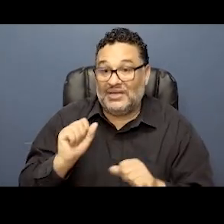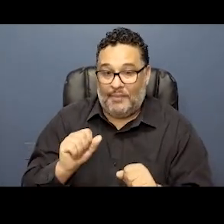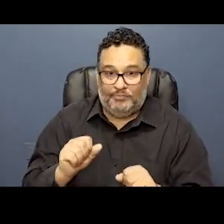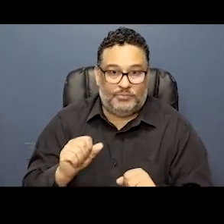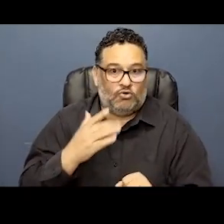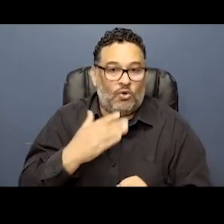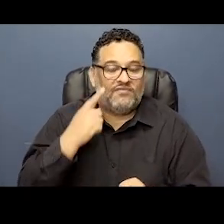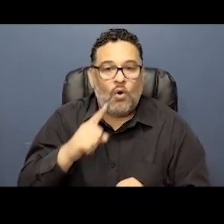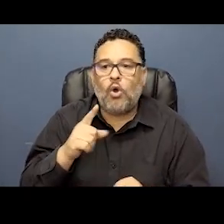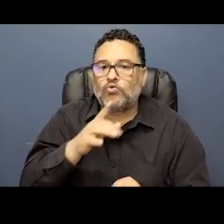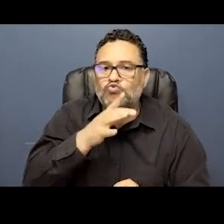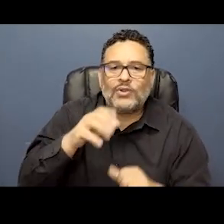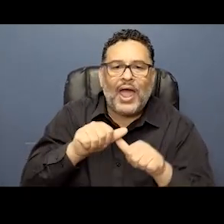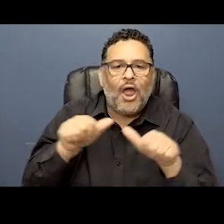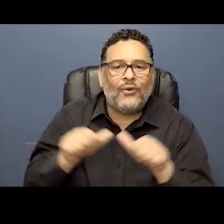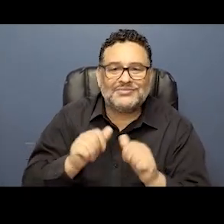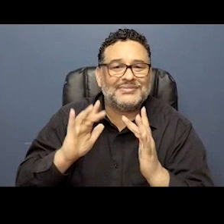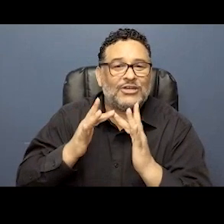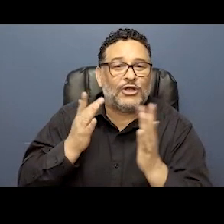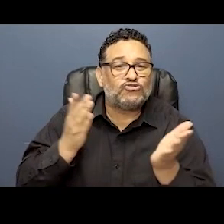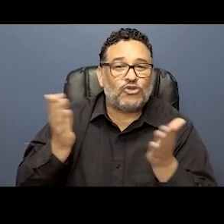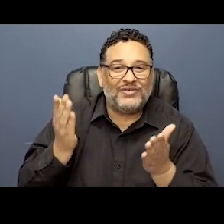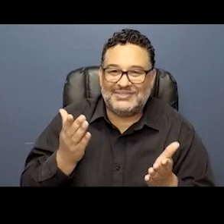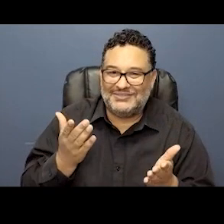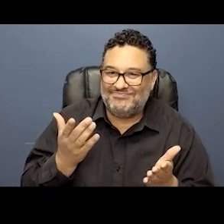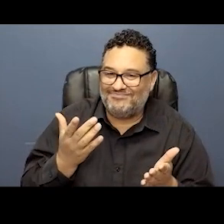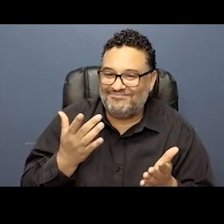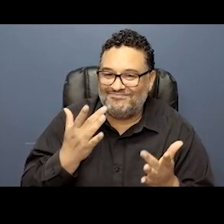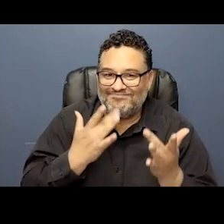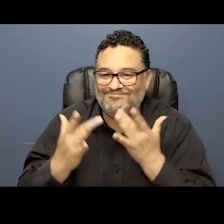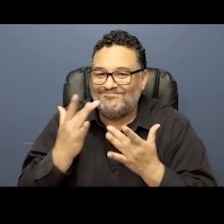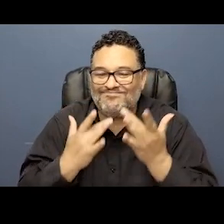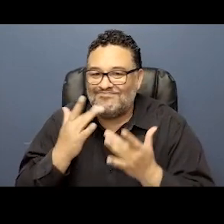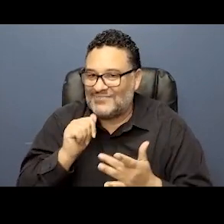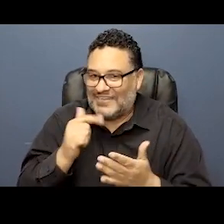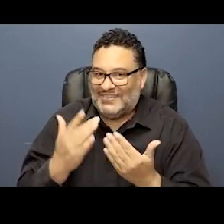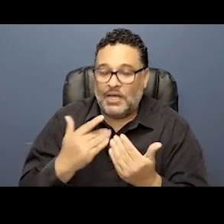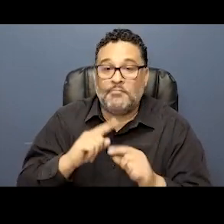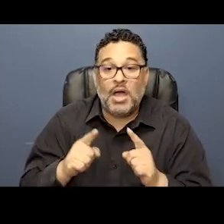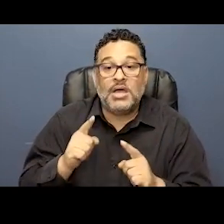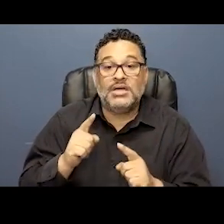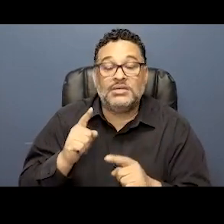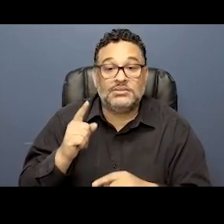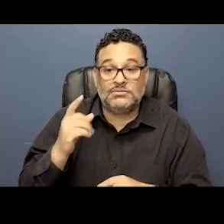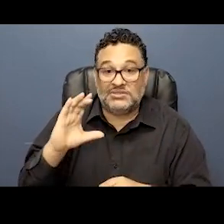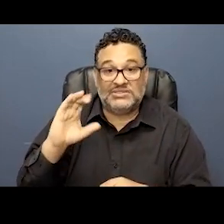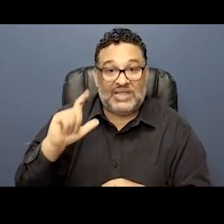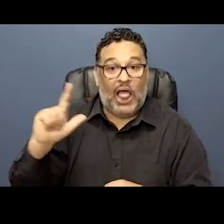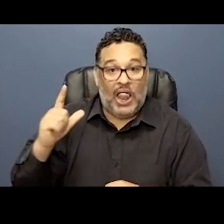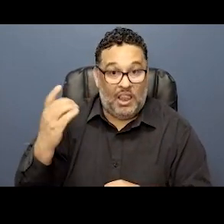in rural areas where internet service is not easily accessed, but cell service is available.